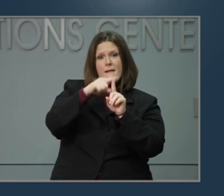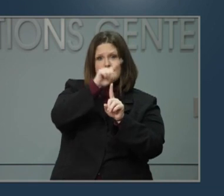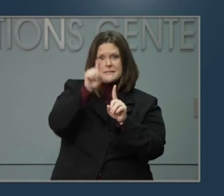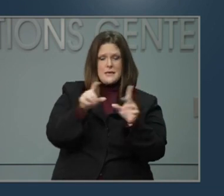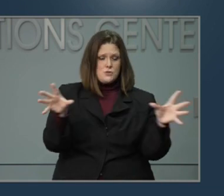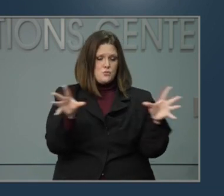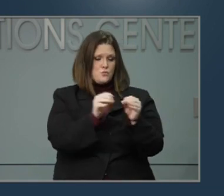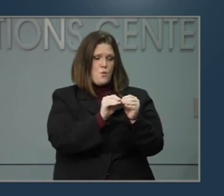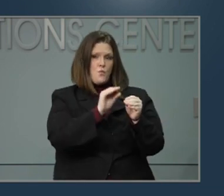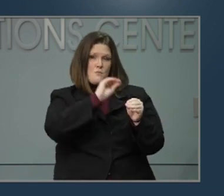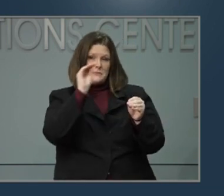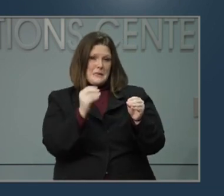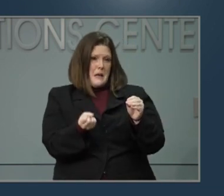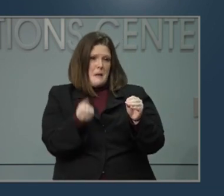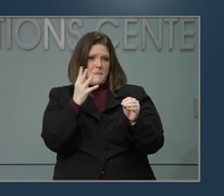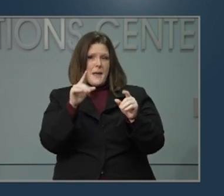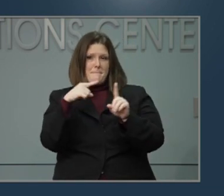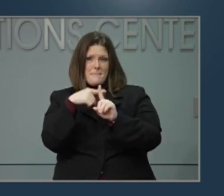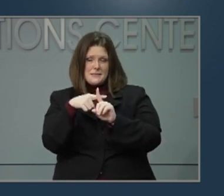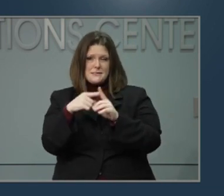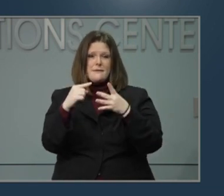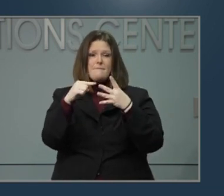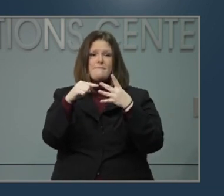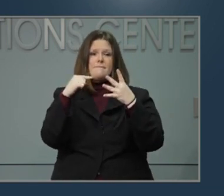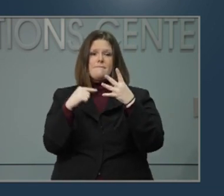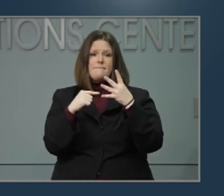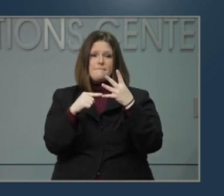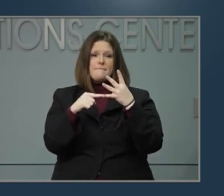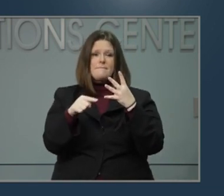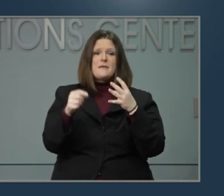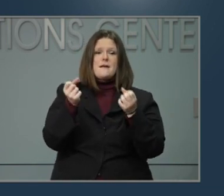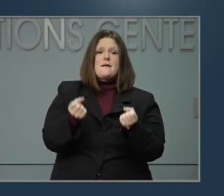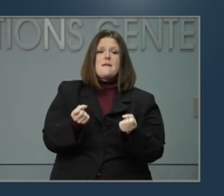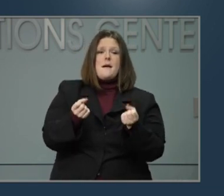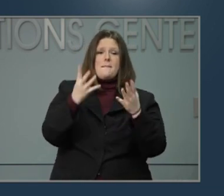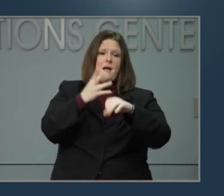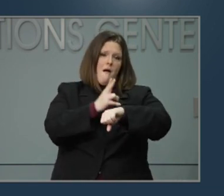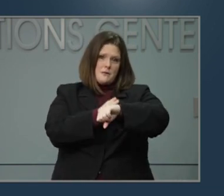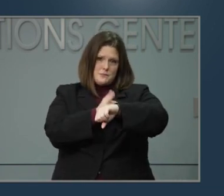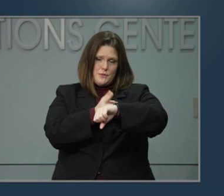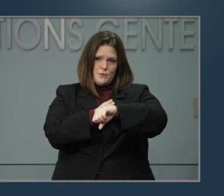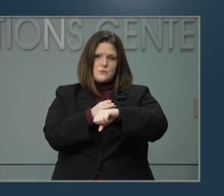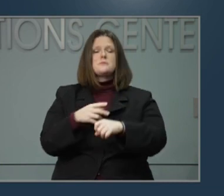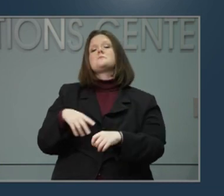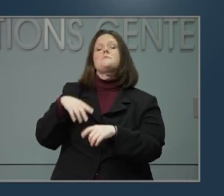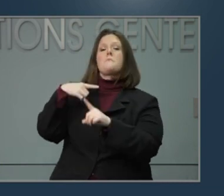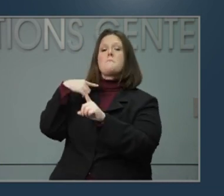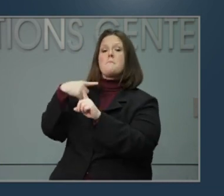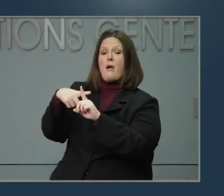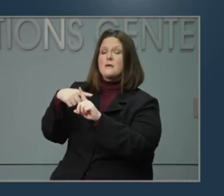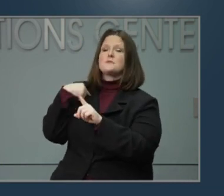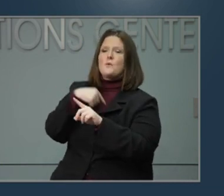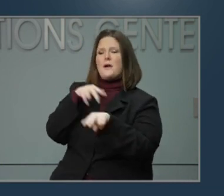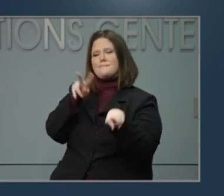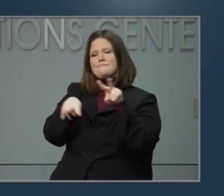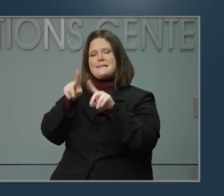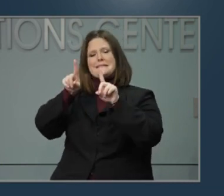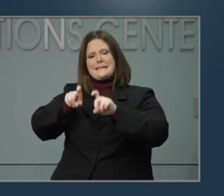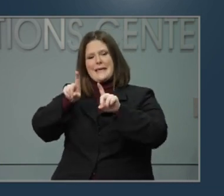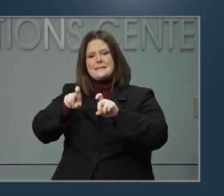TESTS, AND HOSPITALIZATIONS. WE ALSO LOOK AT TESTING AND TRACING CAPACITY ALONG WITH SUPPLIES FOR PPE.